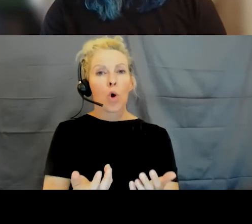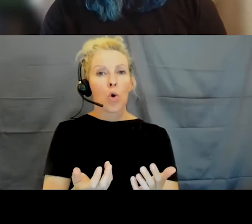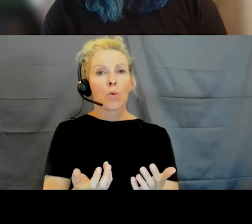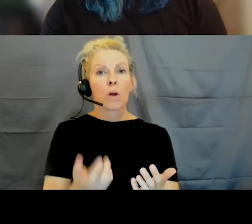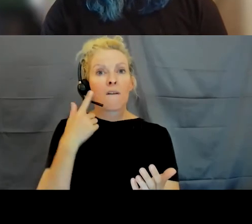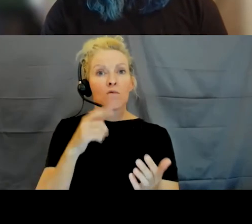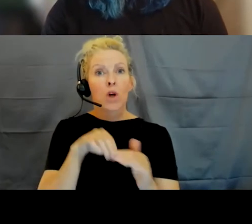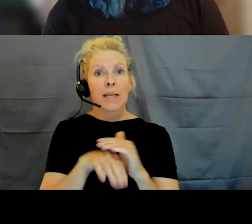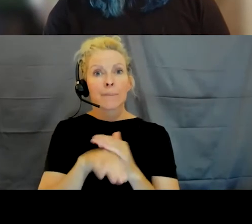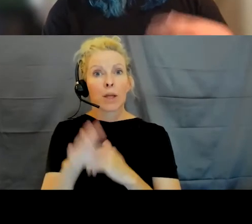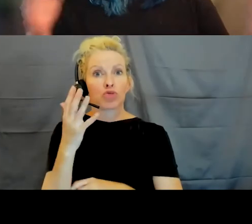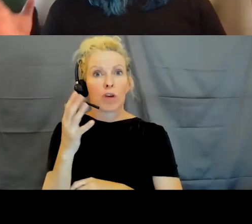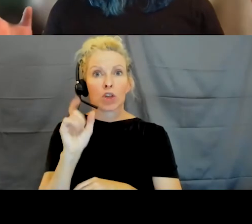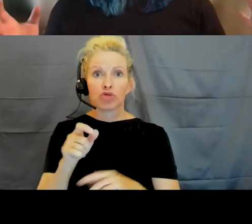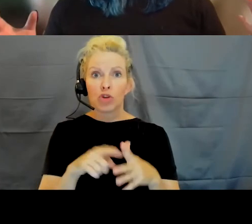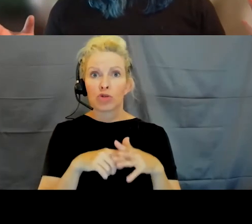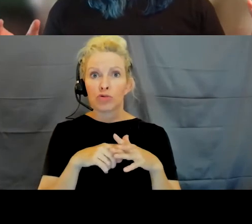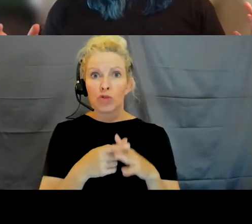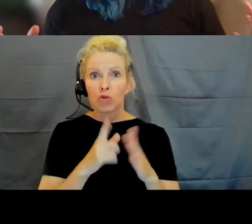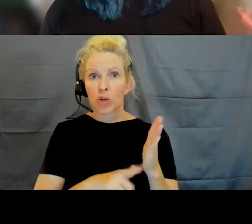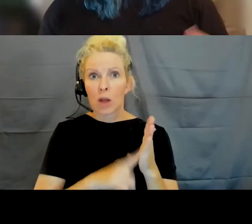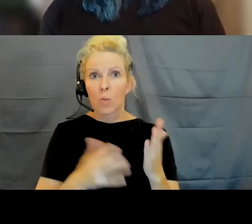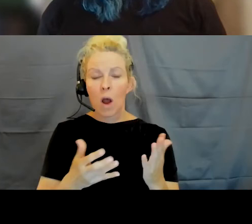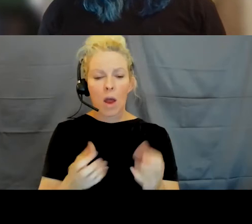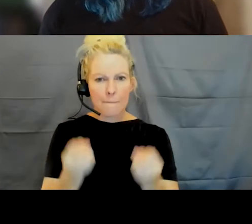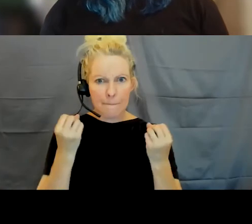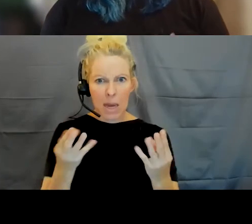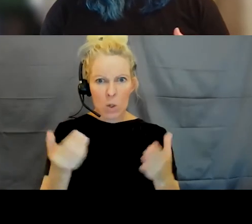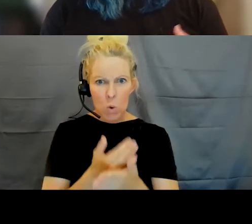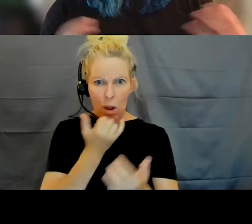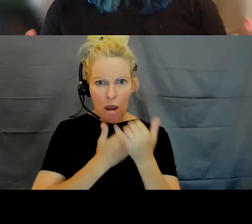tree is either you see a lot of new errors suddenly, something is going on, or you see no